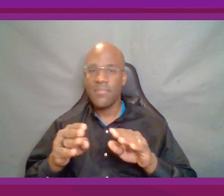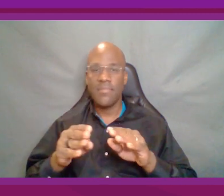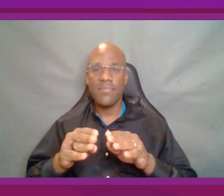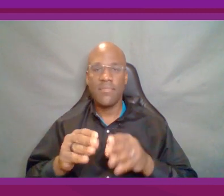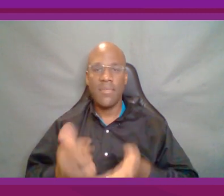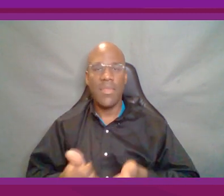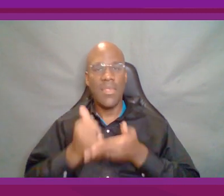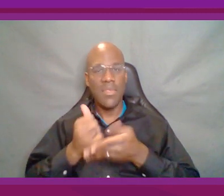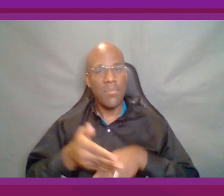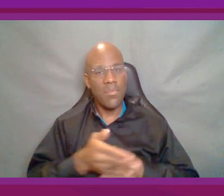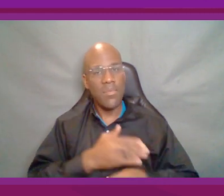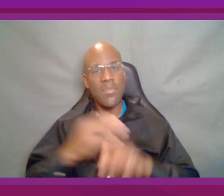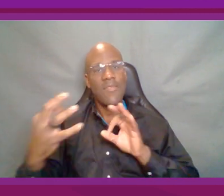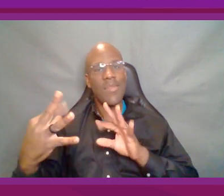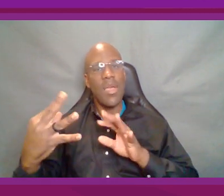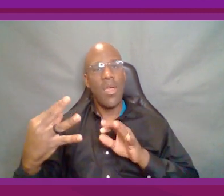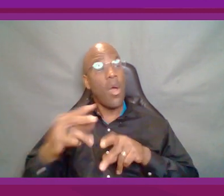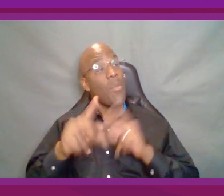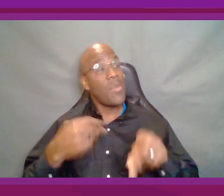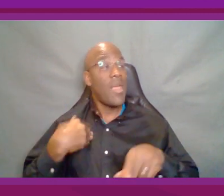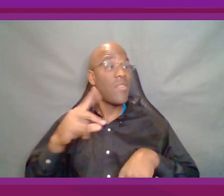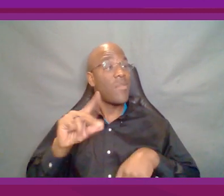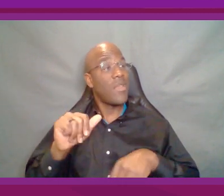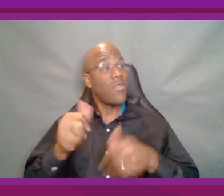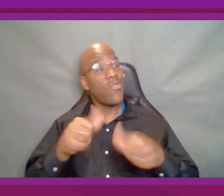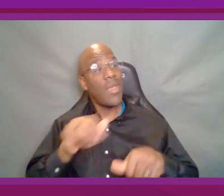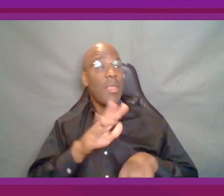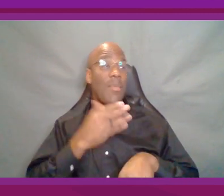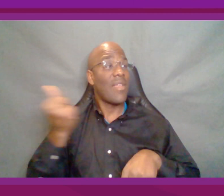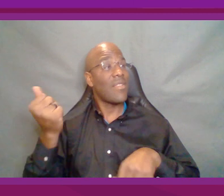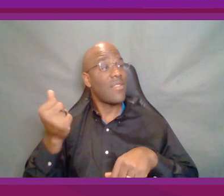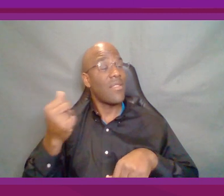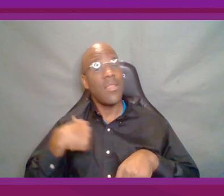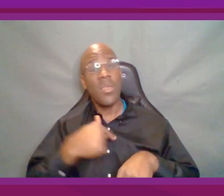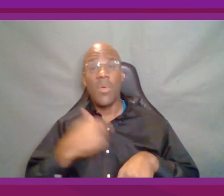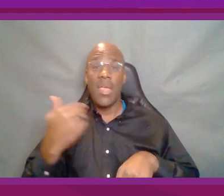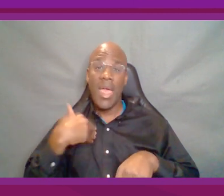because, oh, poor people with disabilities, they're trying their best, we have them here,